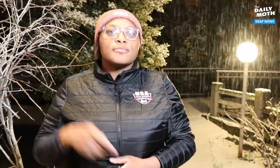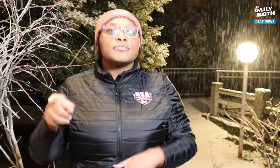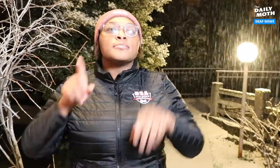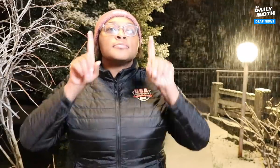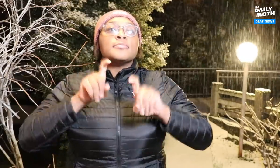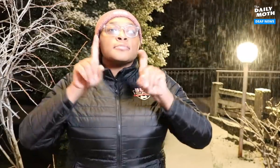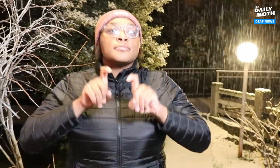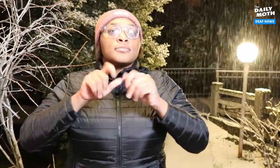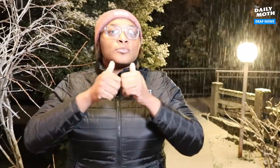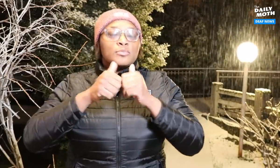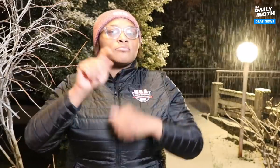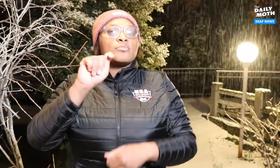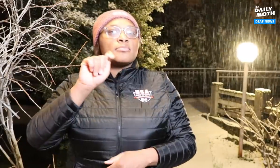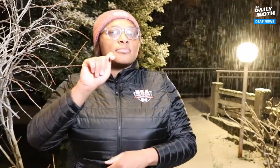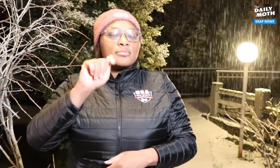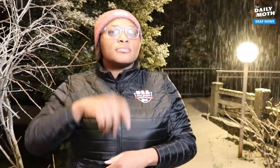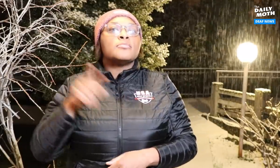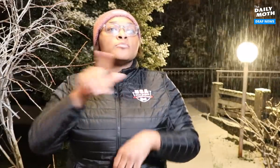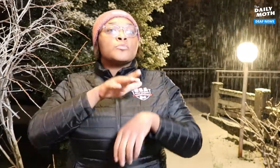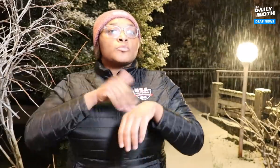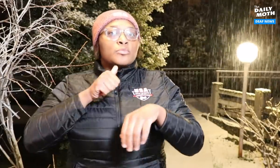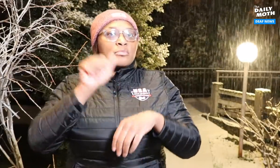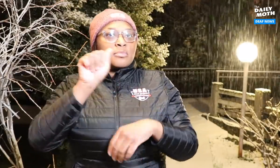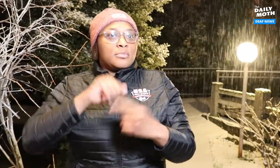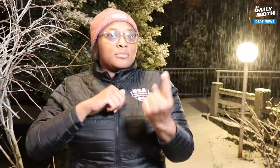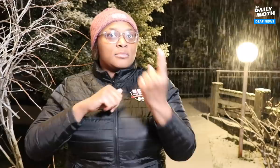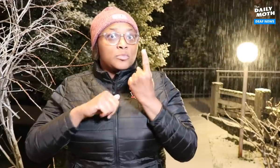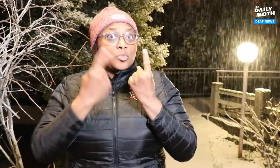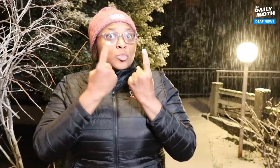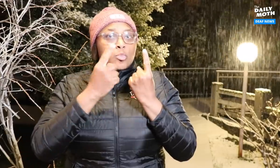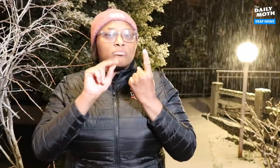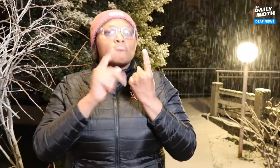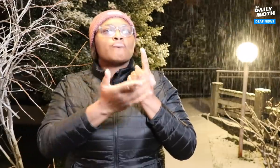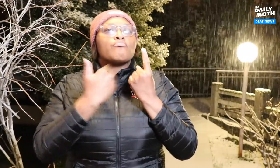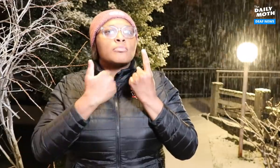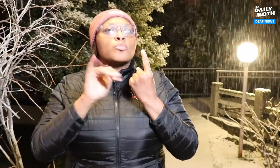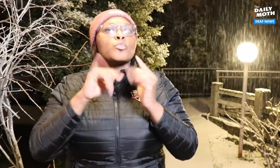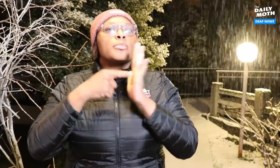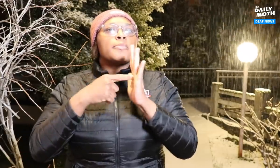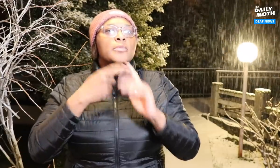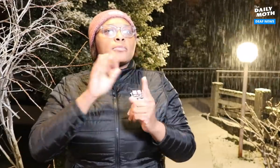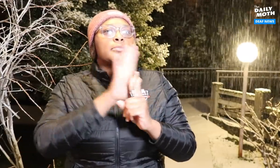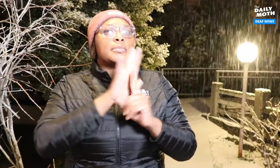The testing is done by urine samples. The athletes aren’t called alone, as they can have a representative from